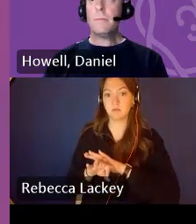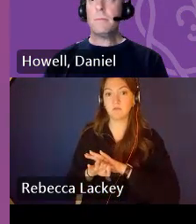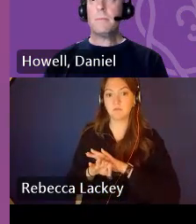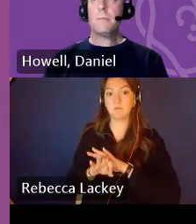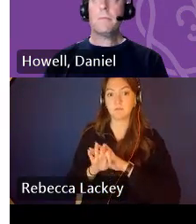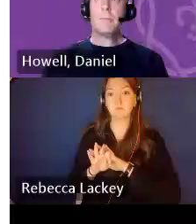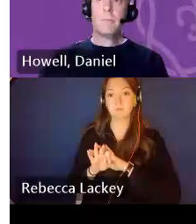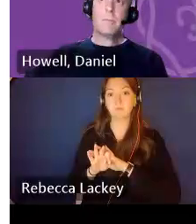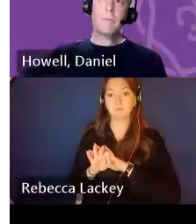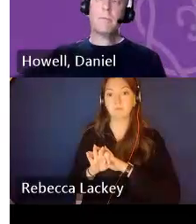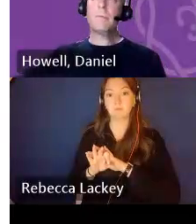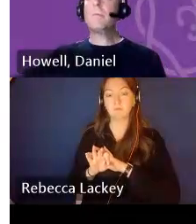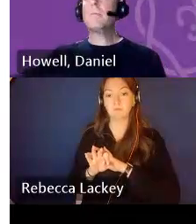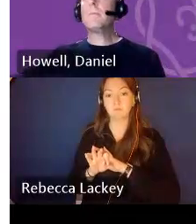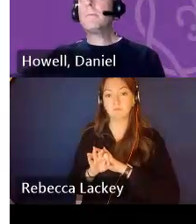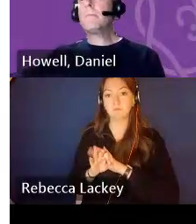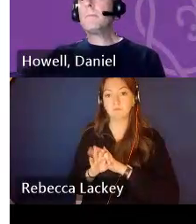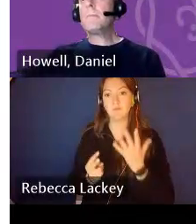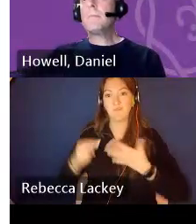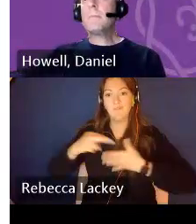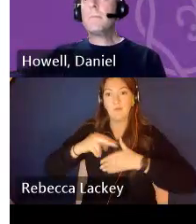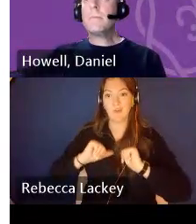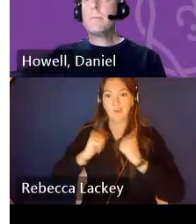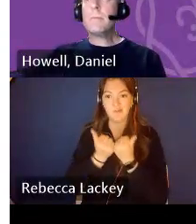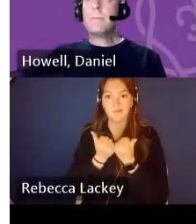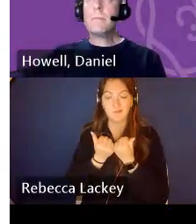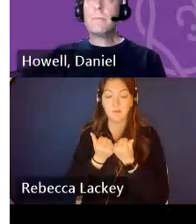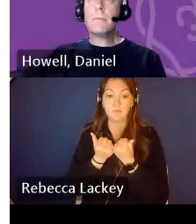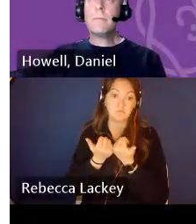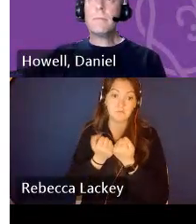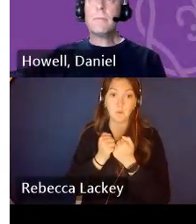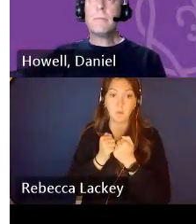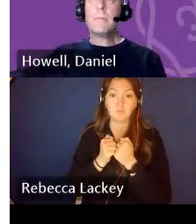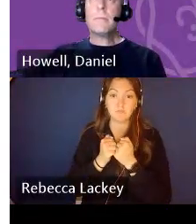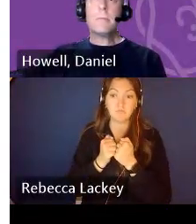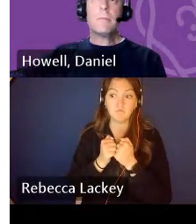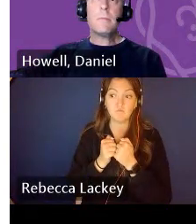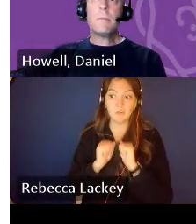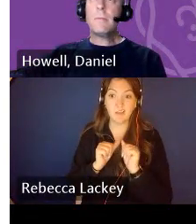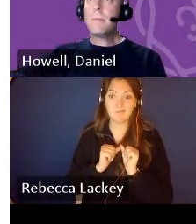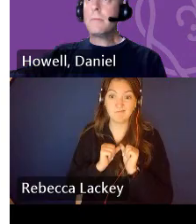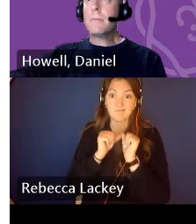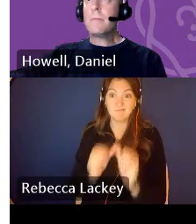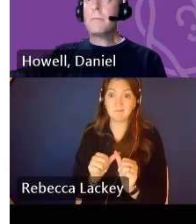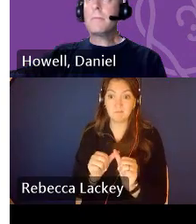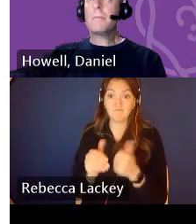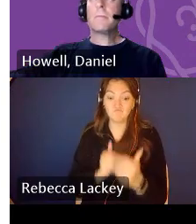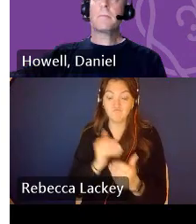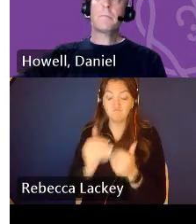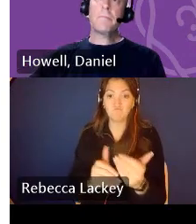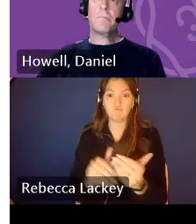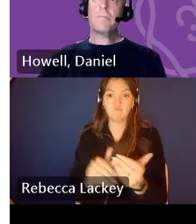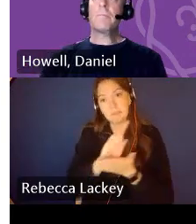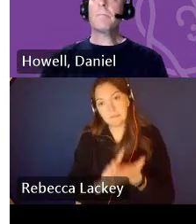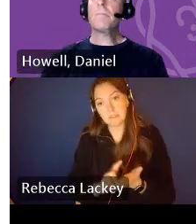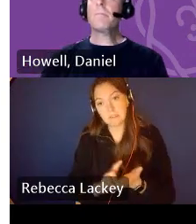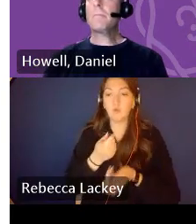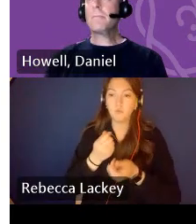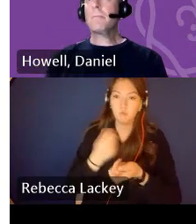uh review agency so we can proceed with then designing a replacement bridge.